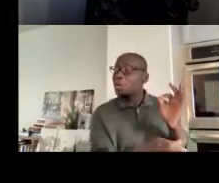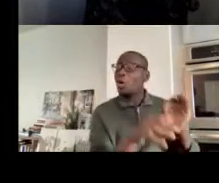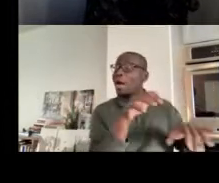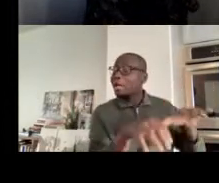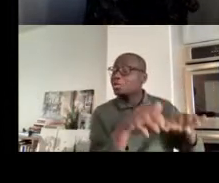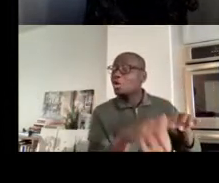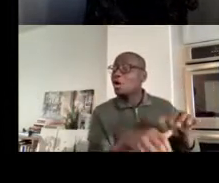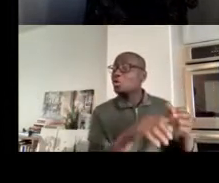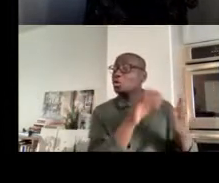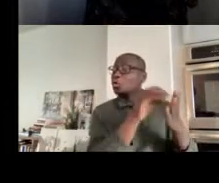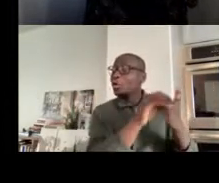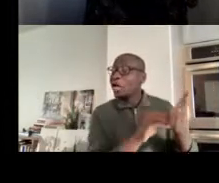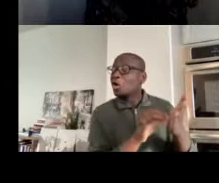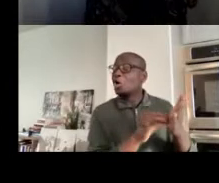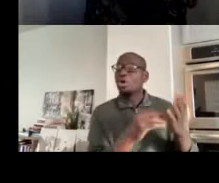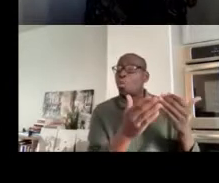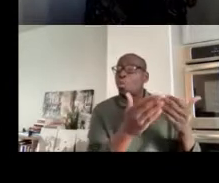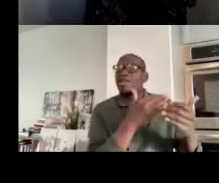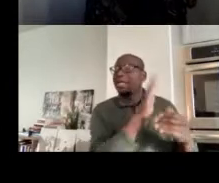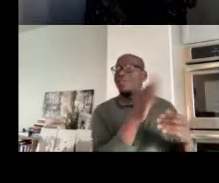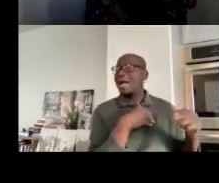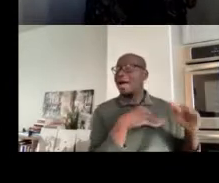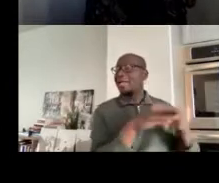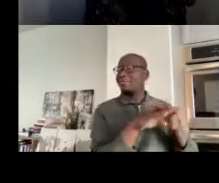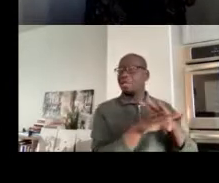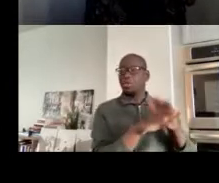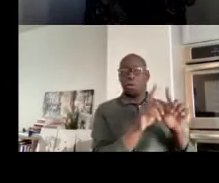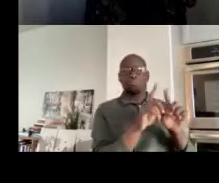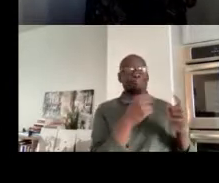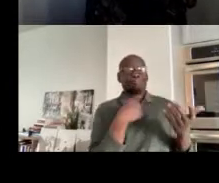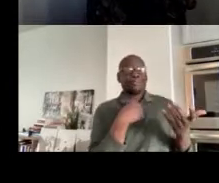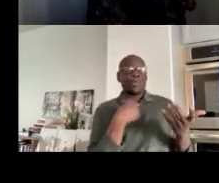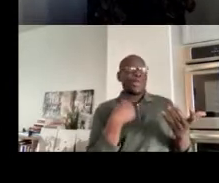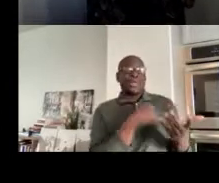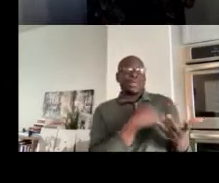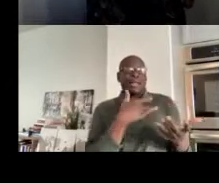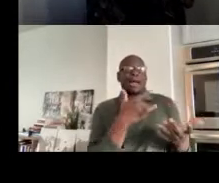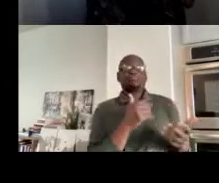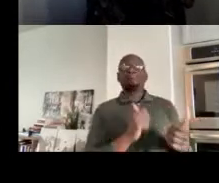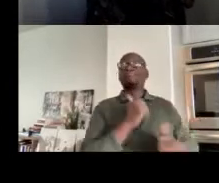had accessibility in Sub-Saharan Africa. I never had CART transcription. I never had accessibility.